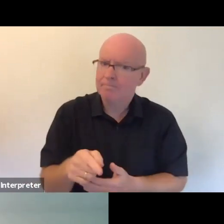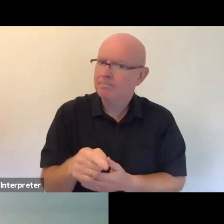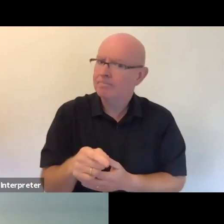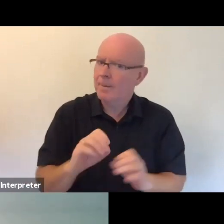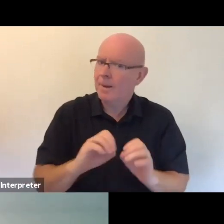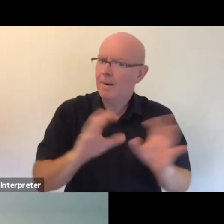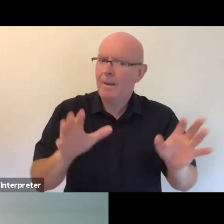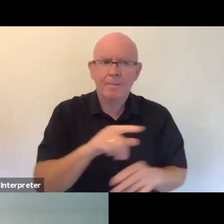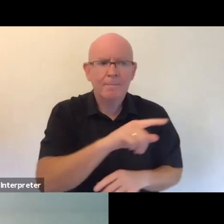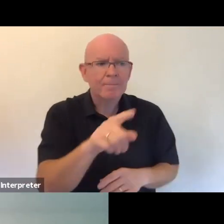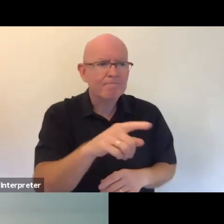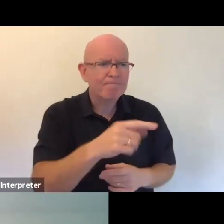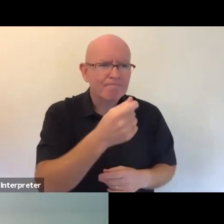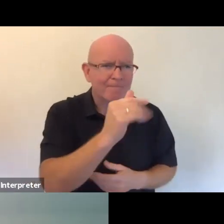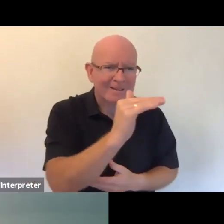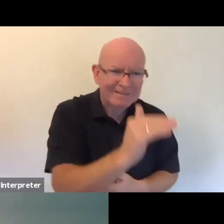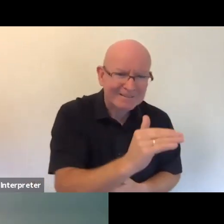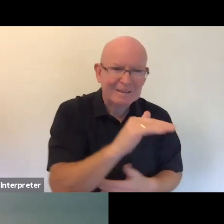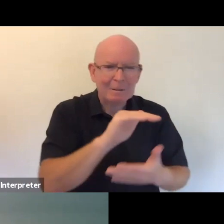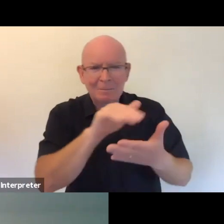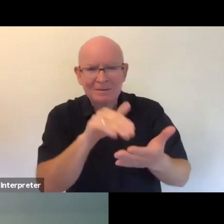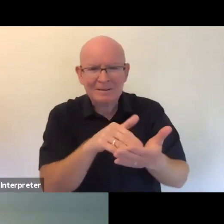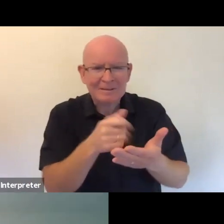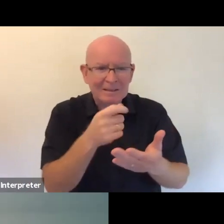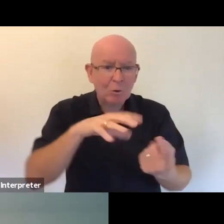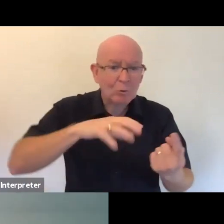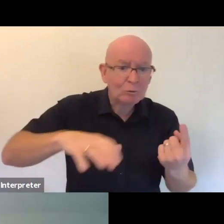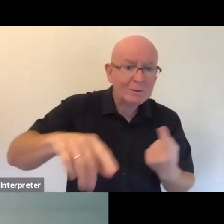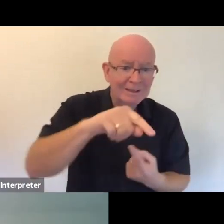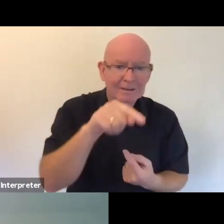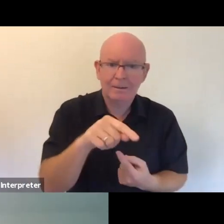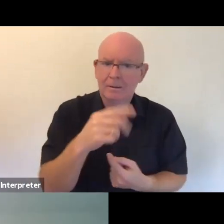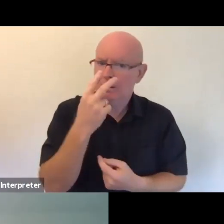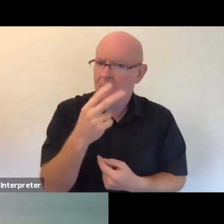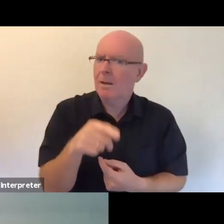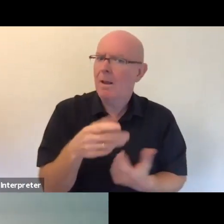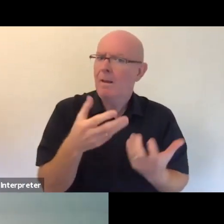So this is something that is true everywhere but even more so in lower and middle income countries.